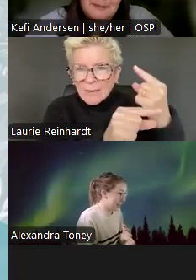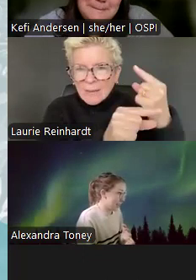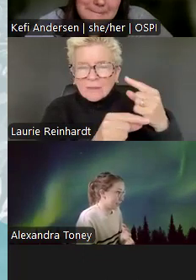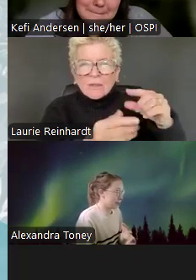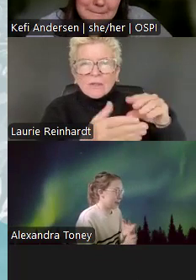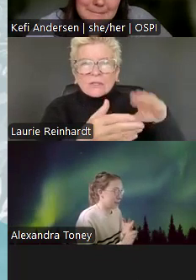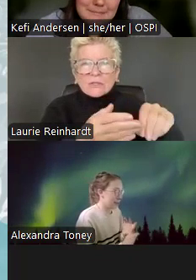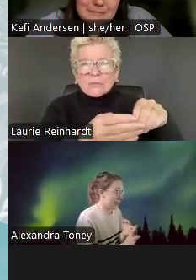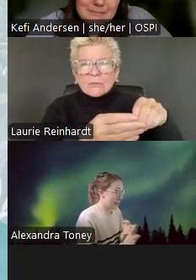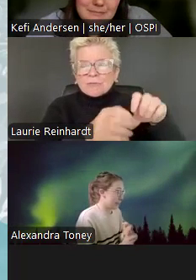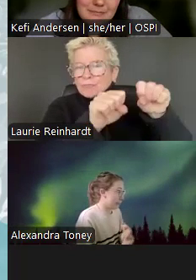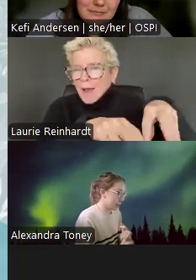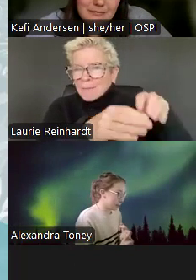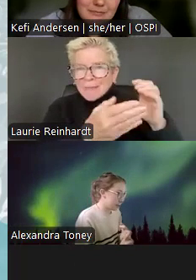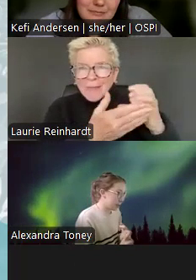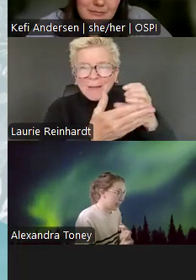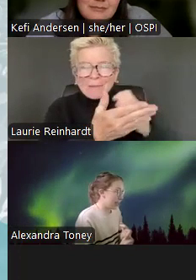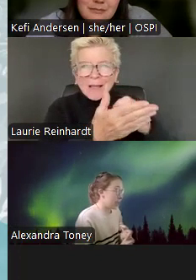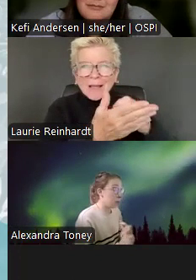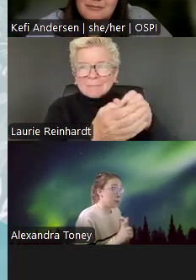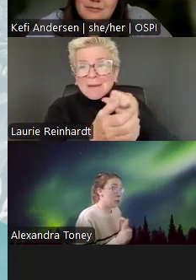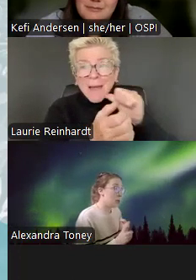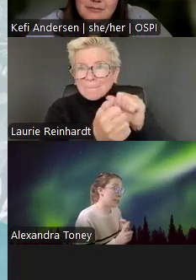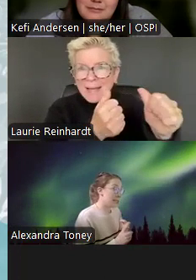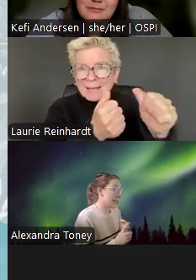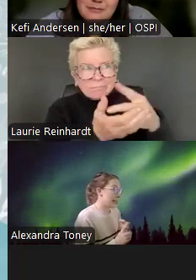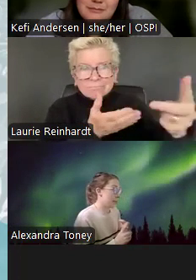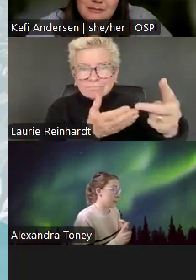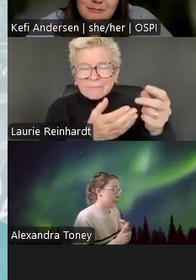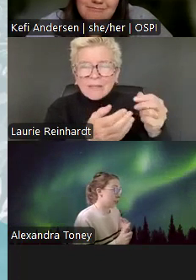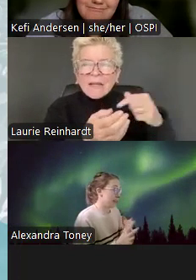class or not viewing that as like meaningful. It would be cool to take that information and